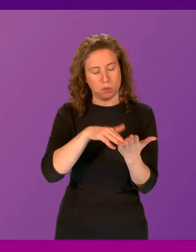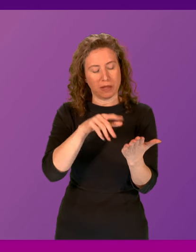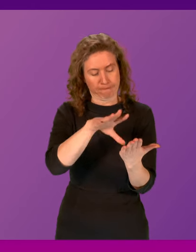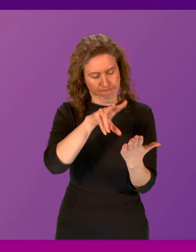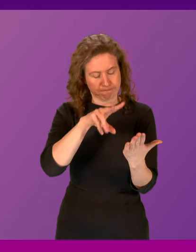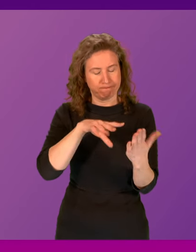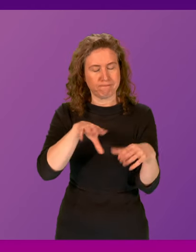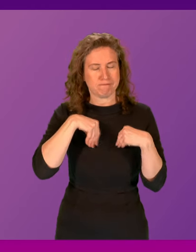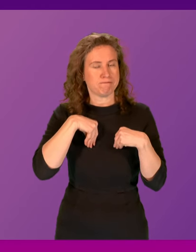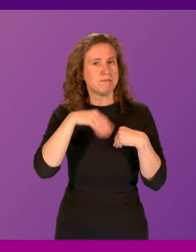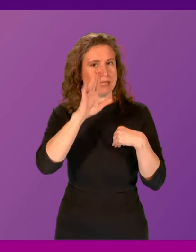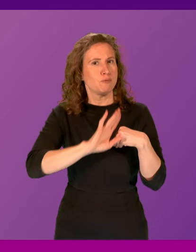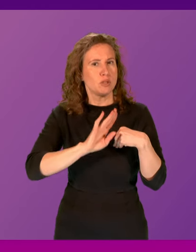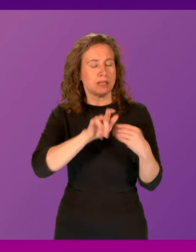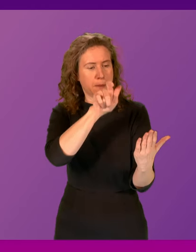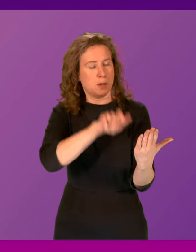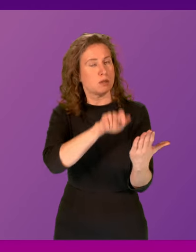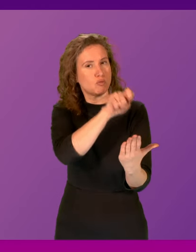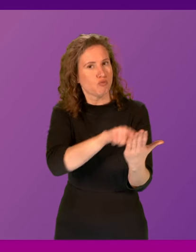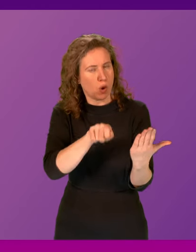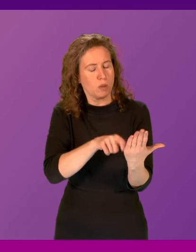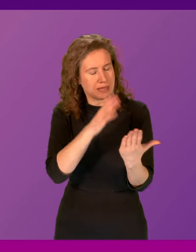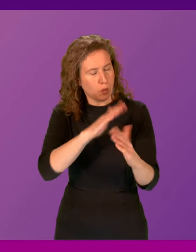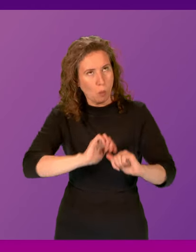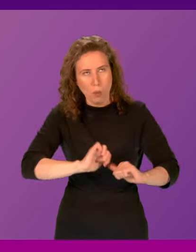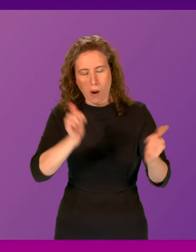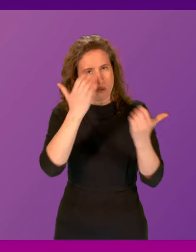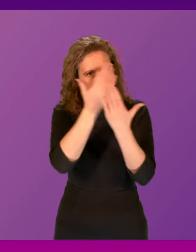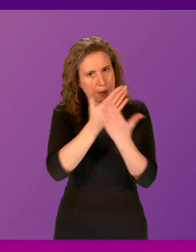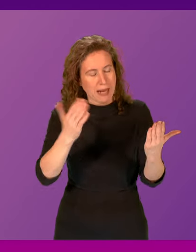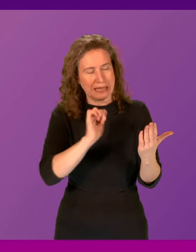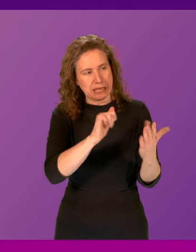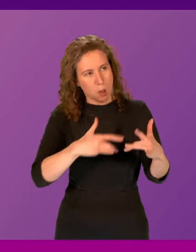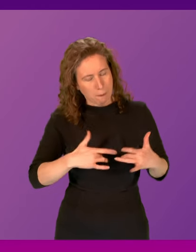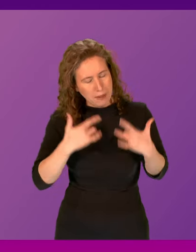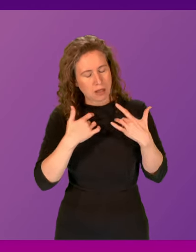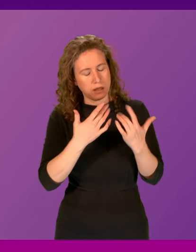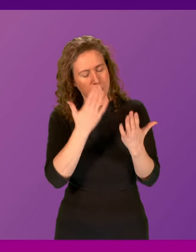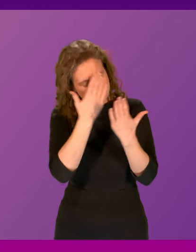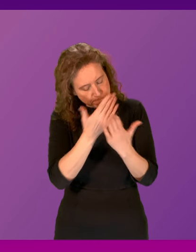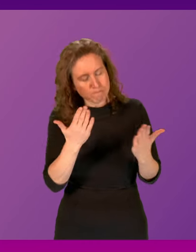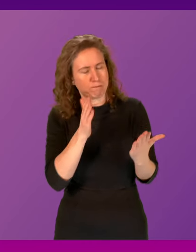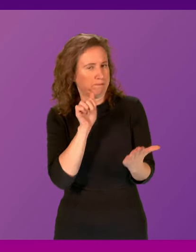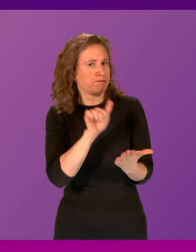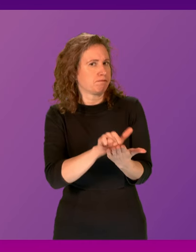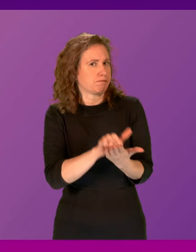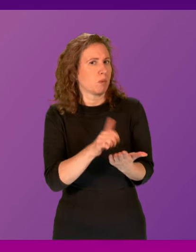Stark is well respected, and his opinions have been given the due weight and consideration